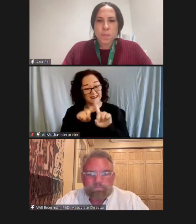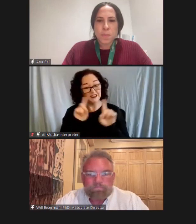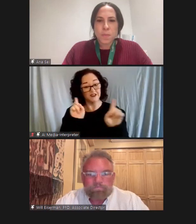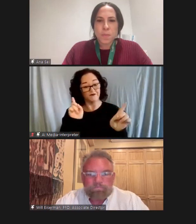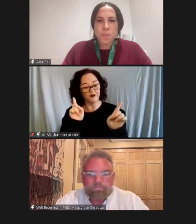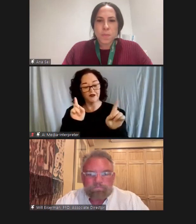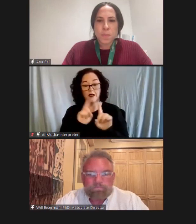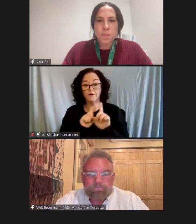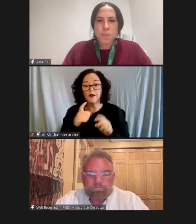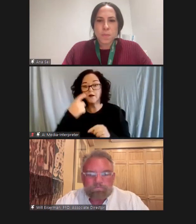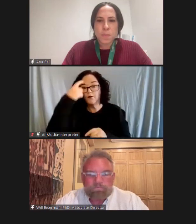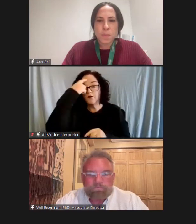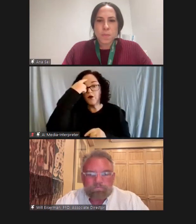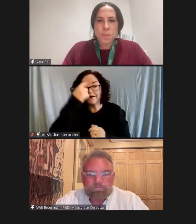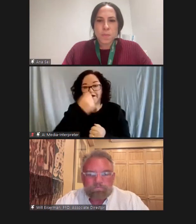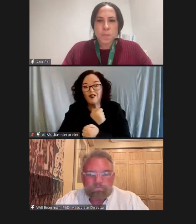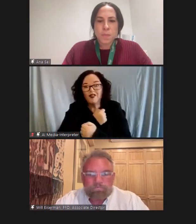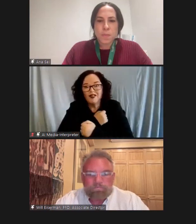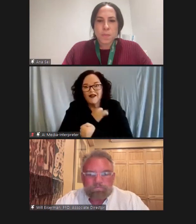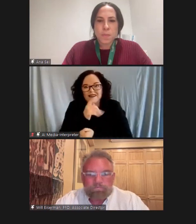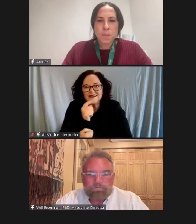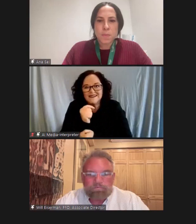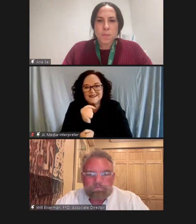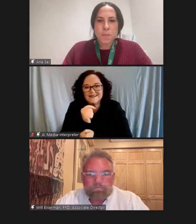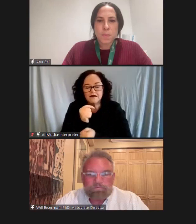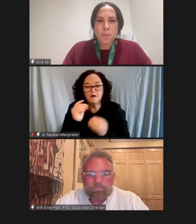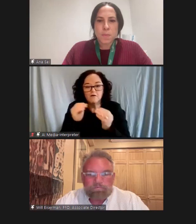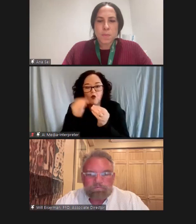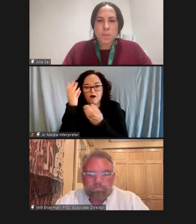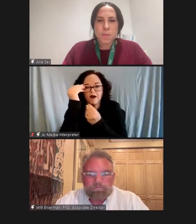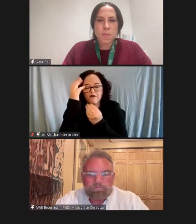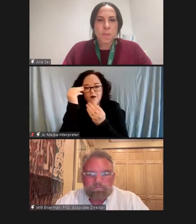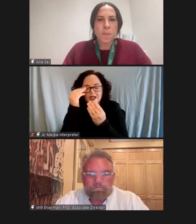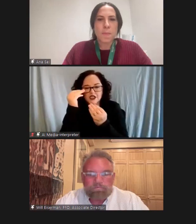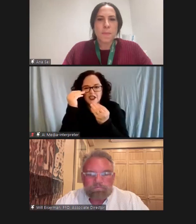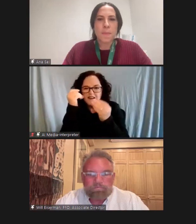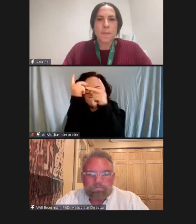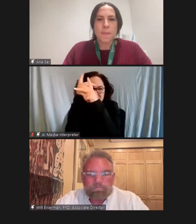it's more information for it to work